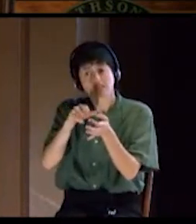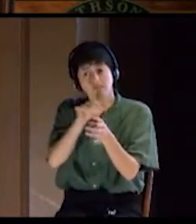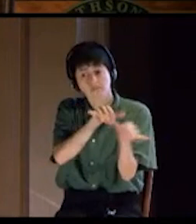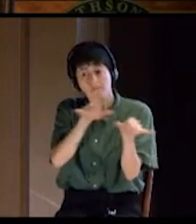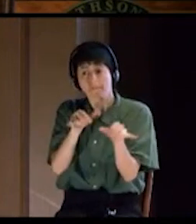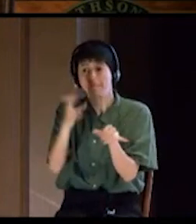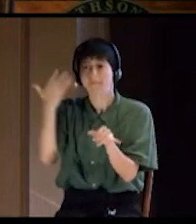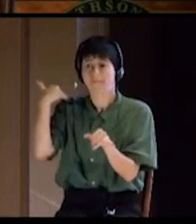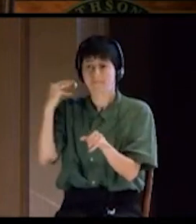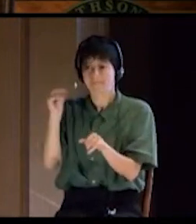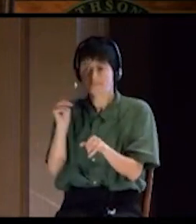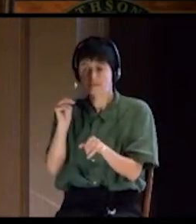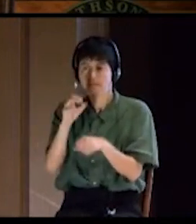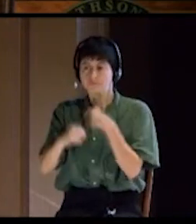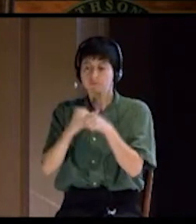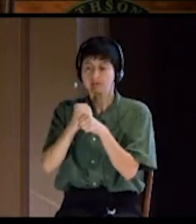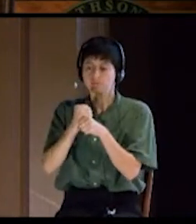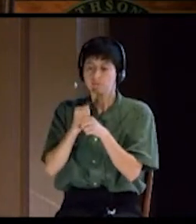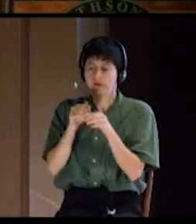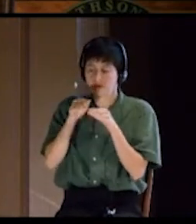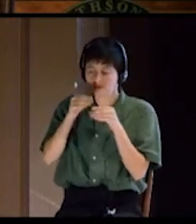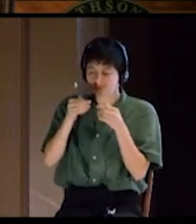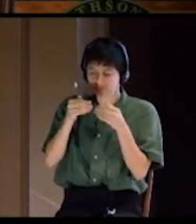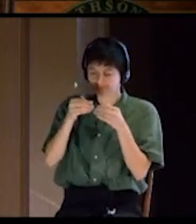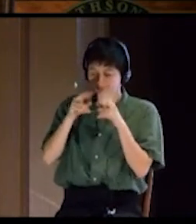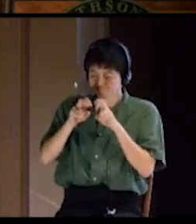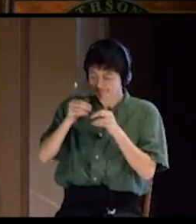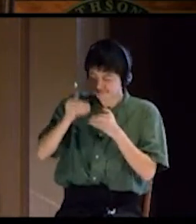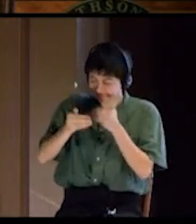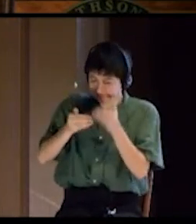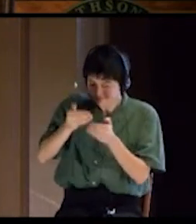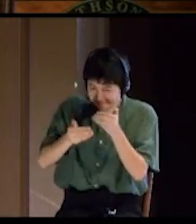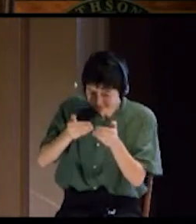and then something more close to modern, less than a million years with thousand year time steps.